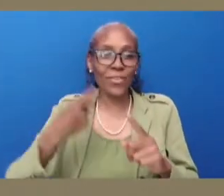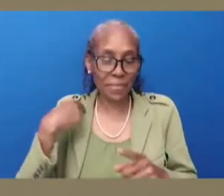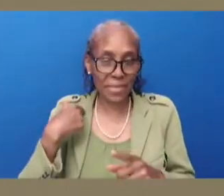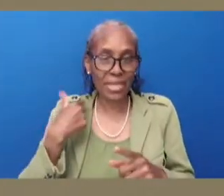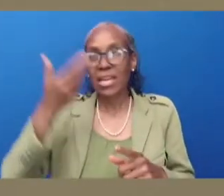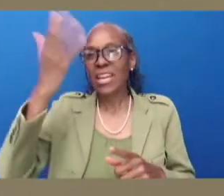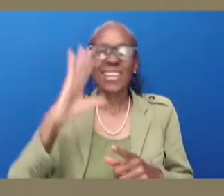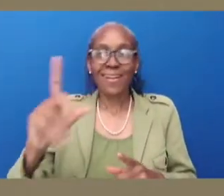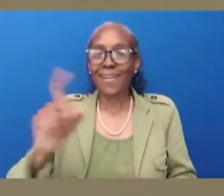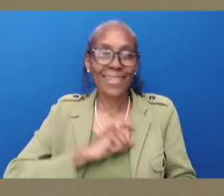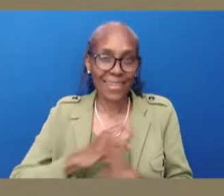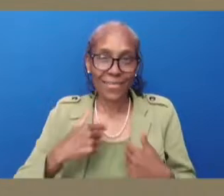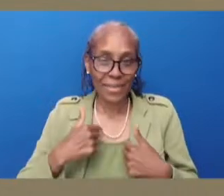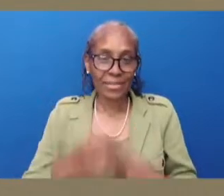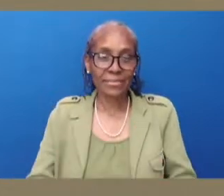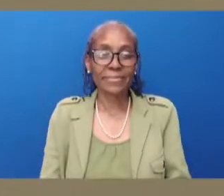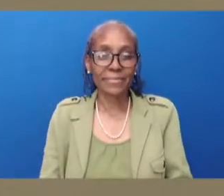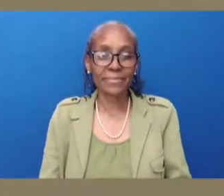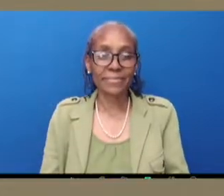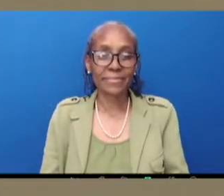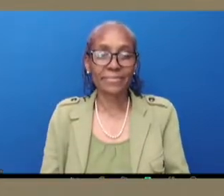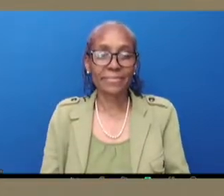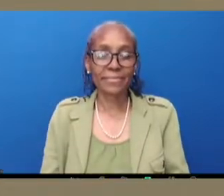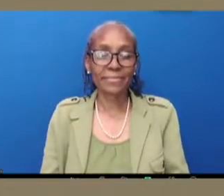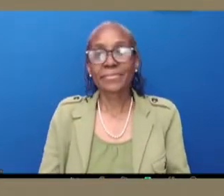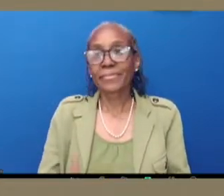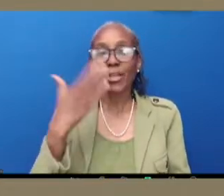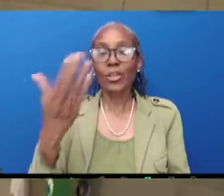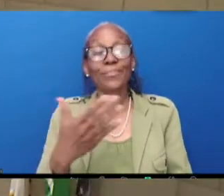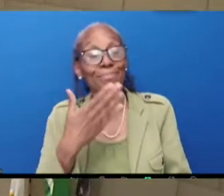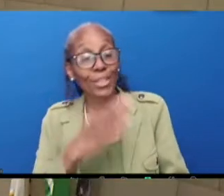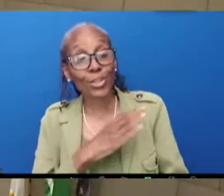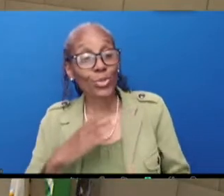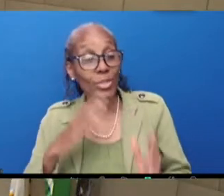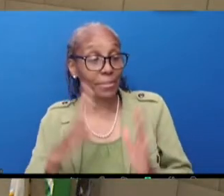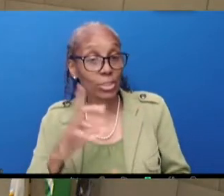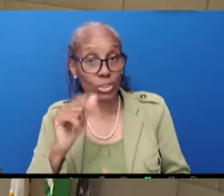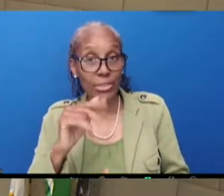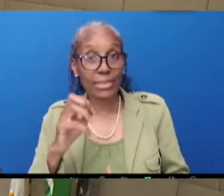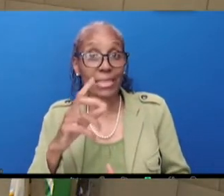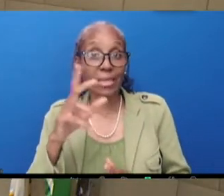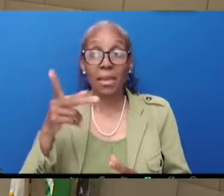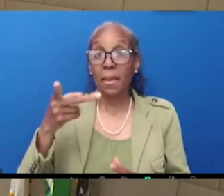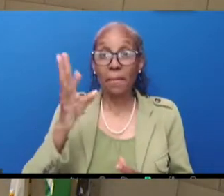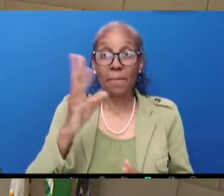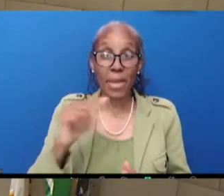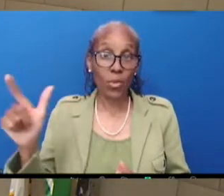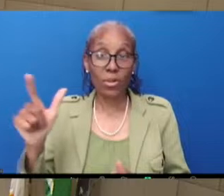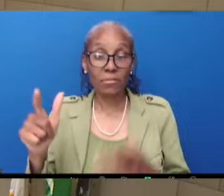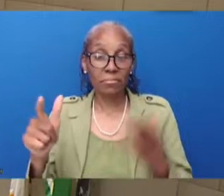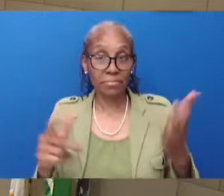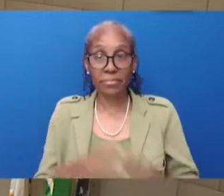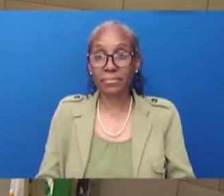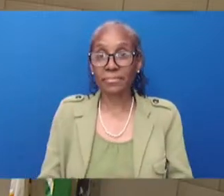WONDERFUL EXPERIENCES THAT YOU CAN'T TAKE FROM ME.